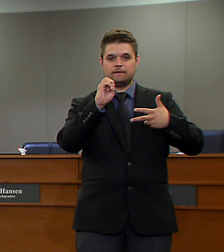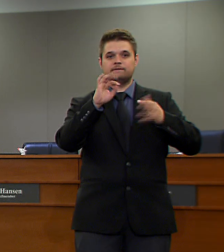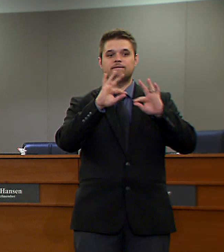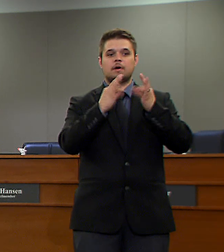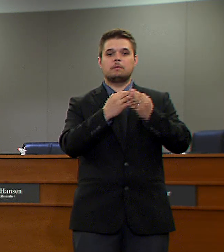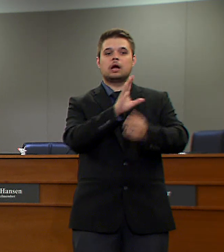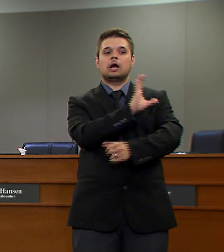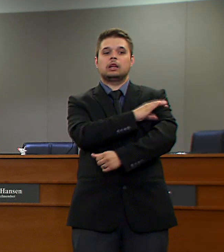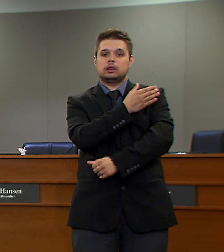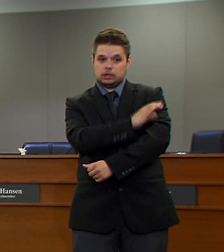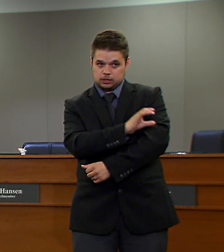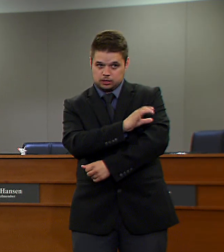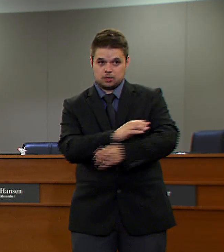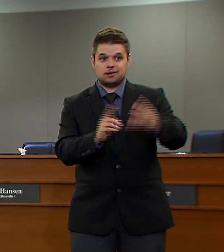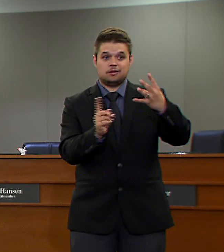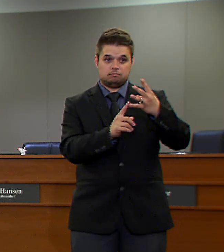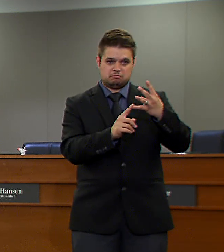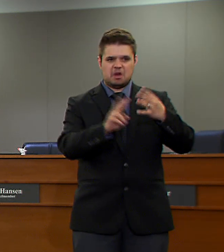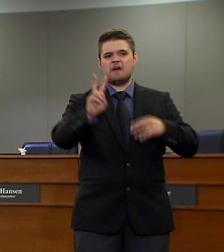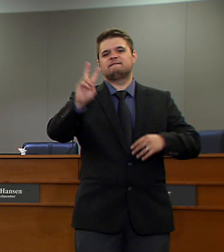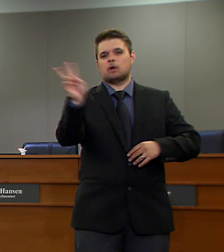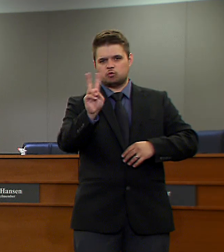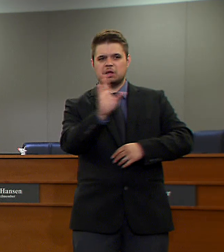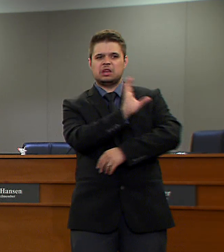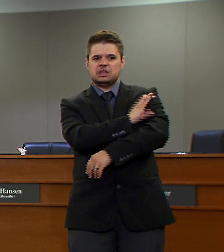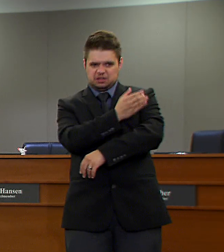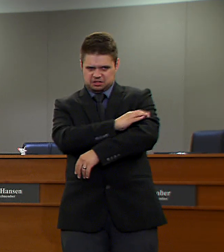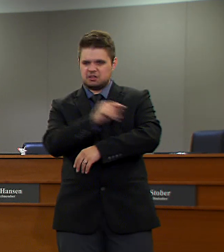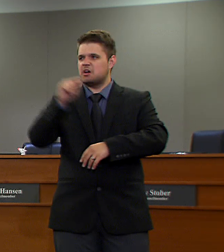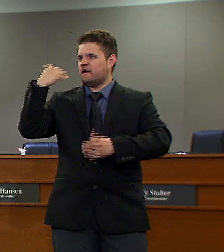And the Vancouver Clinic in various locations throughout Vancouver.